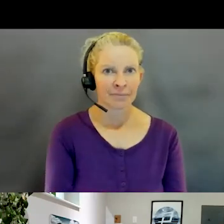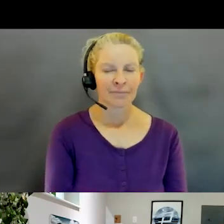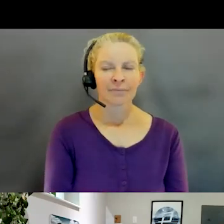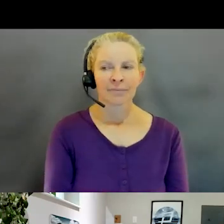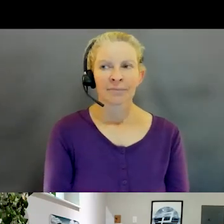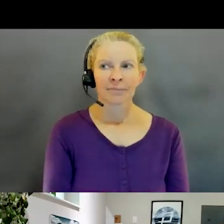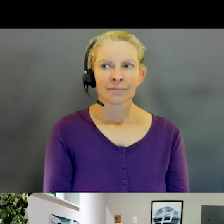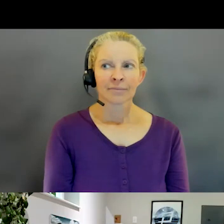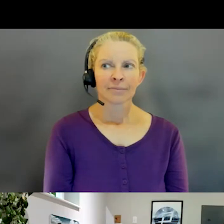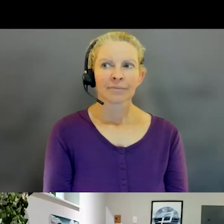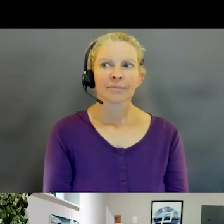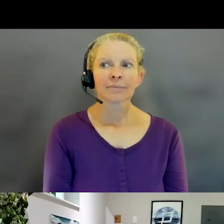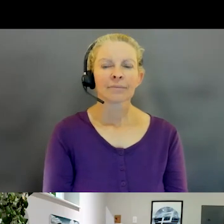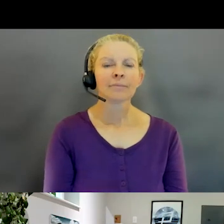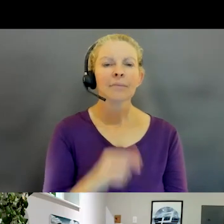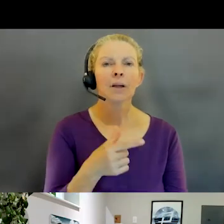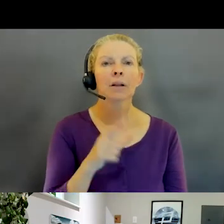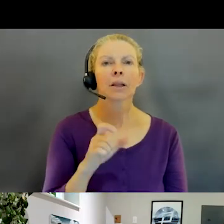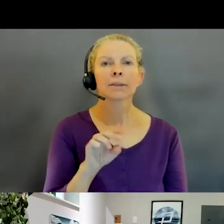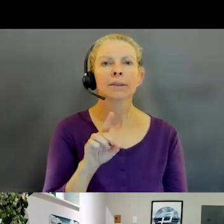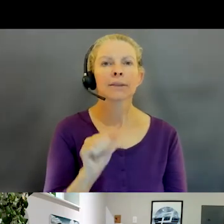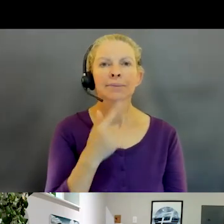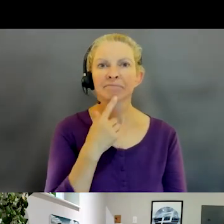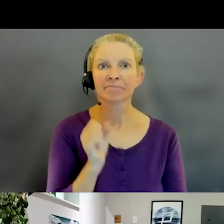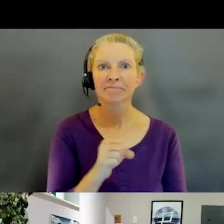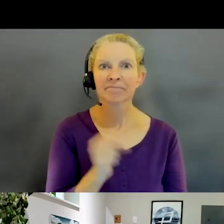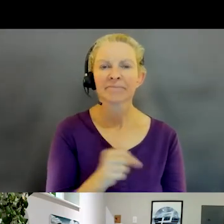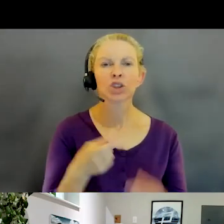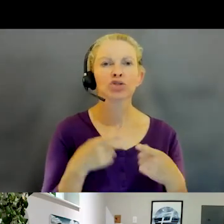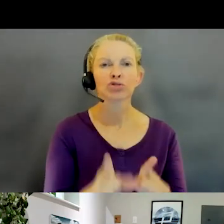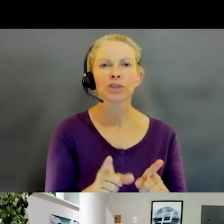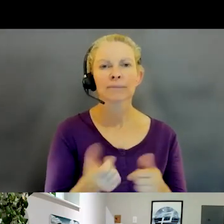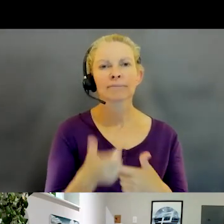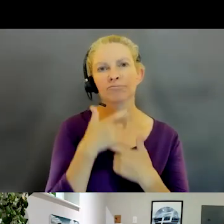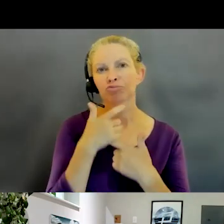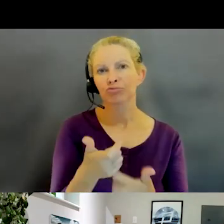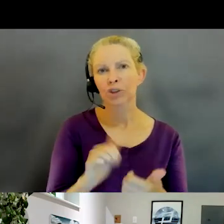admit, while watching baseball games at night, I sometimes will be cleaning up the